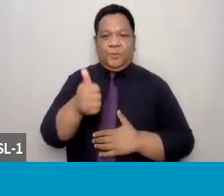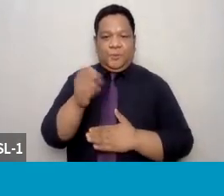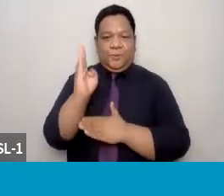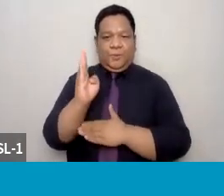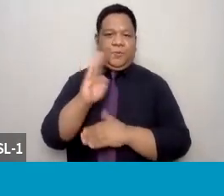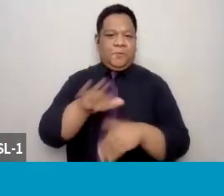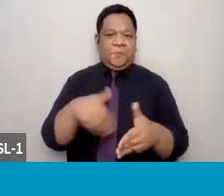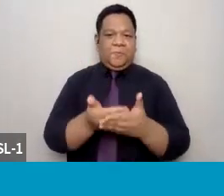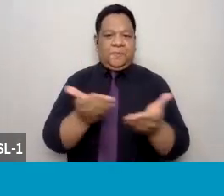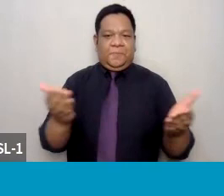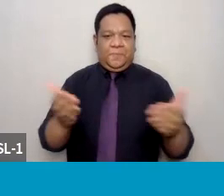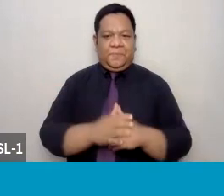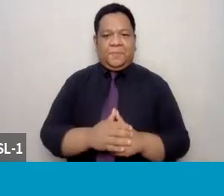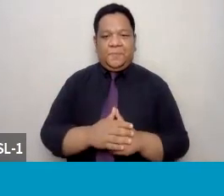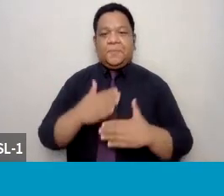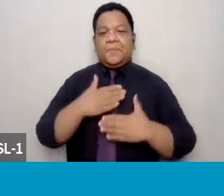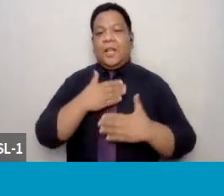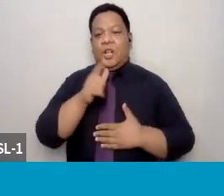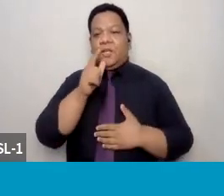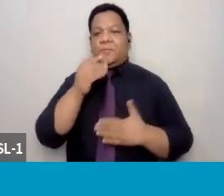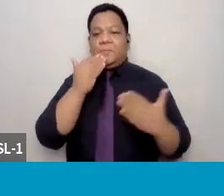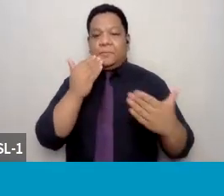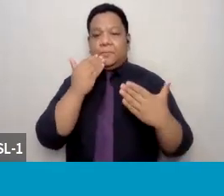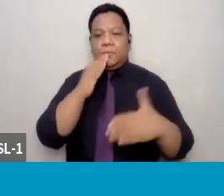Thank you to our speakers.